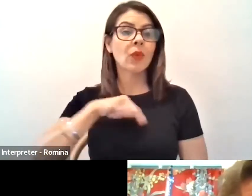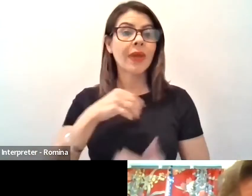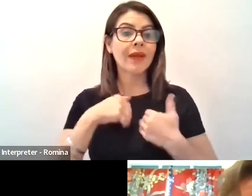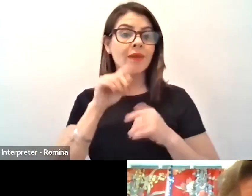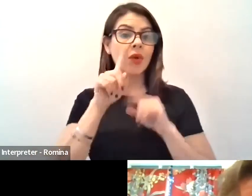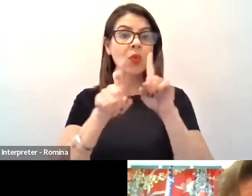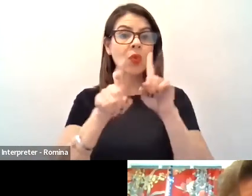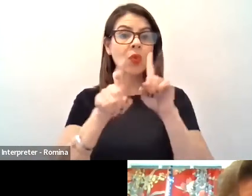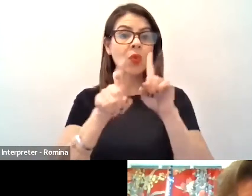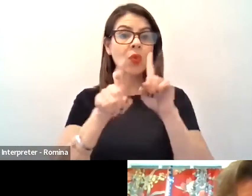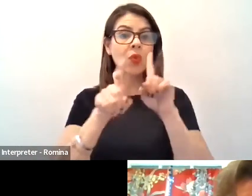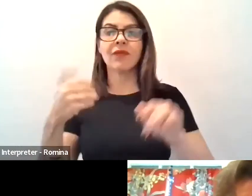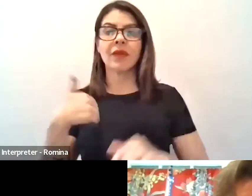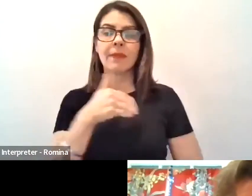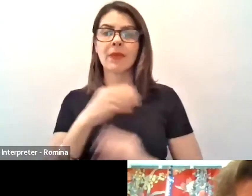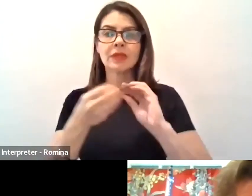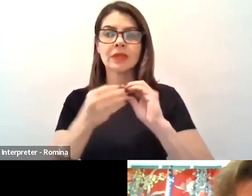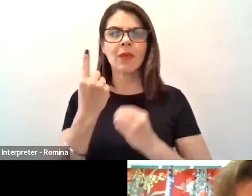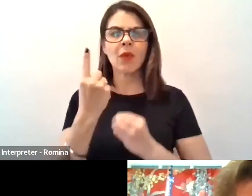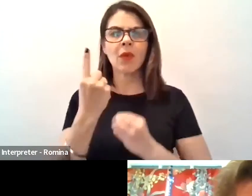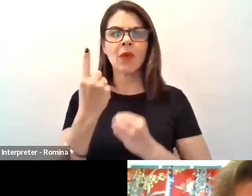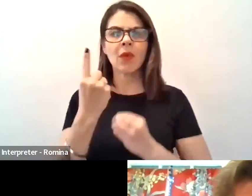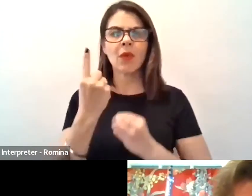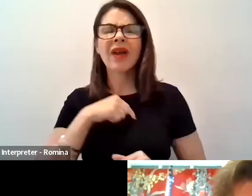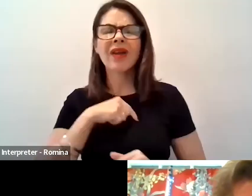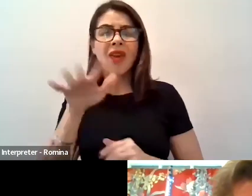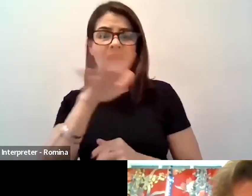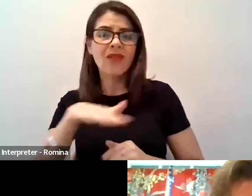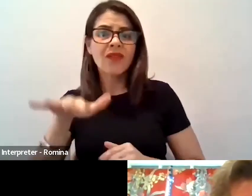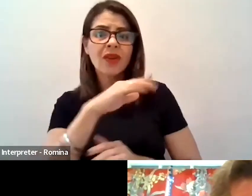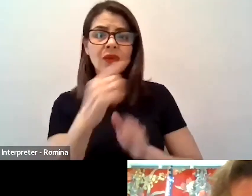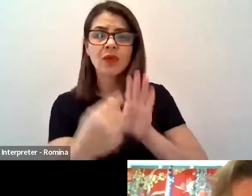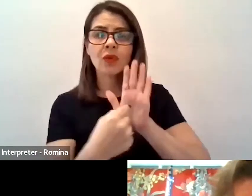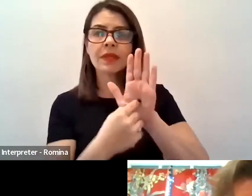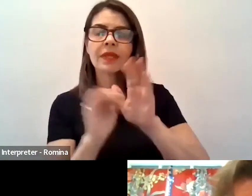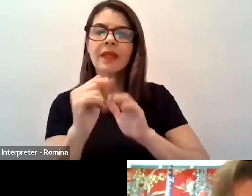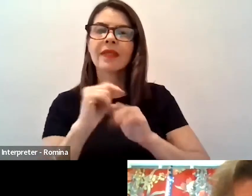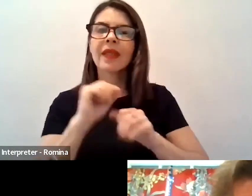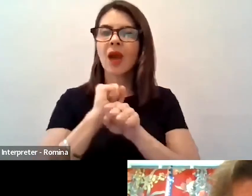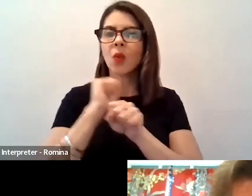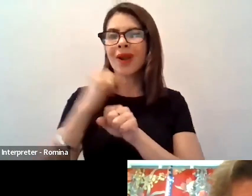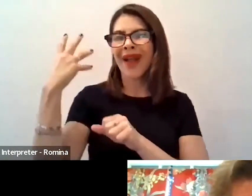Number one, are there field representatives who work outside of LA and New York?